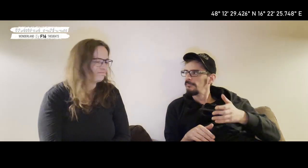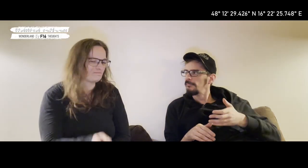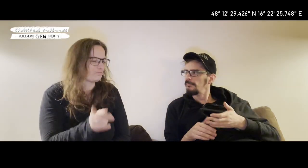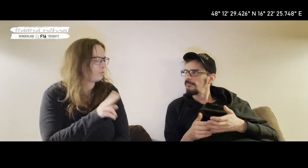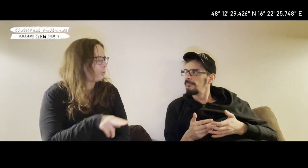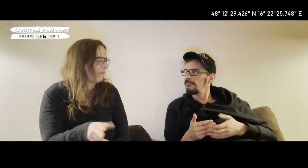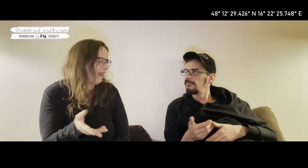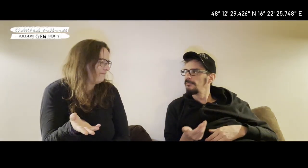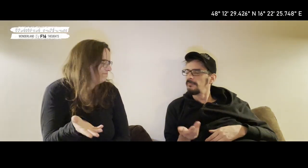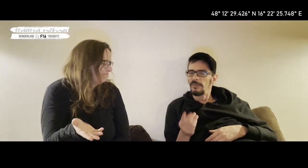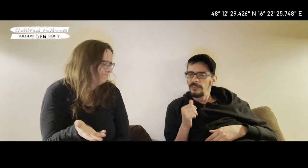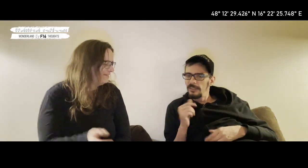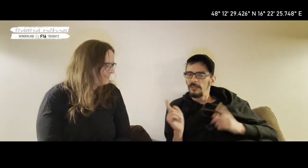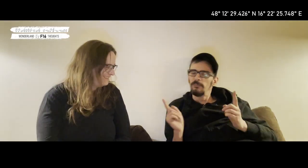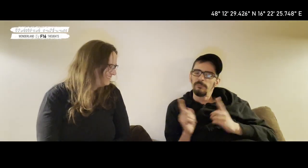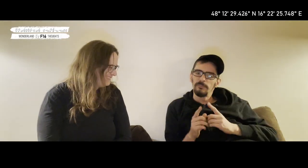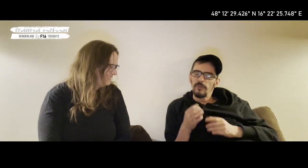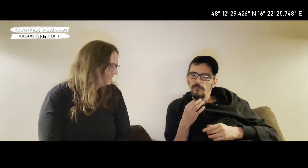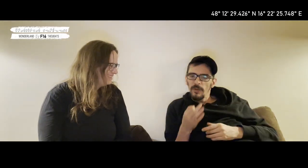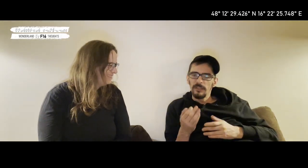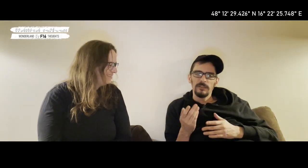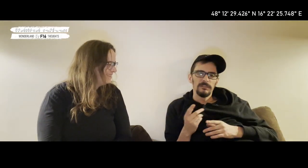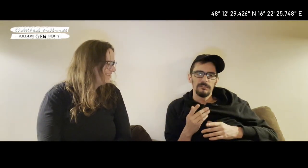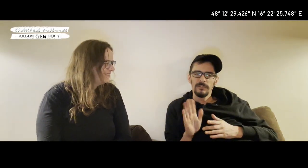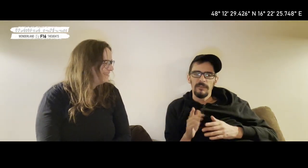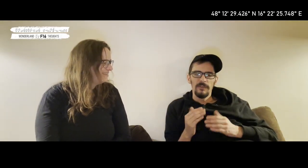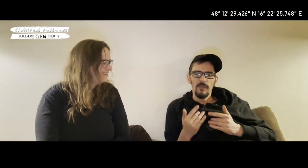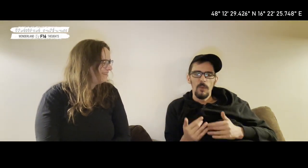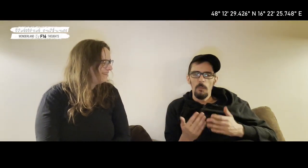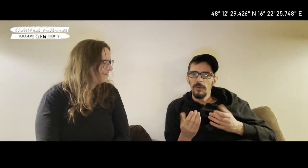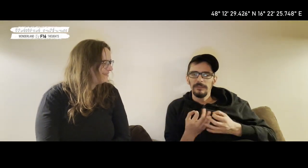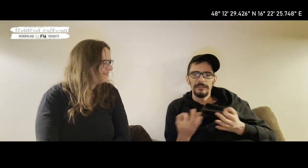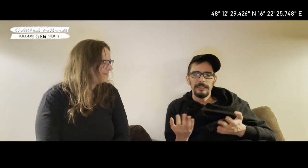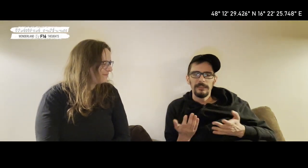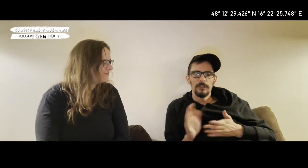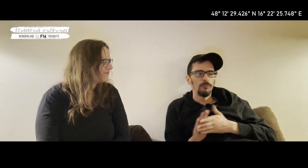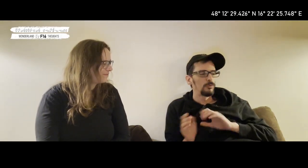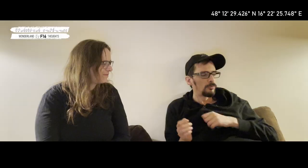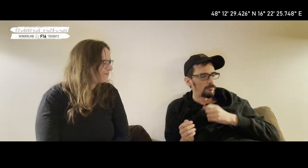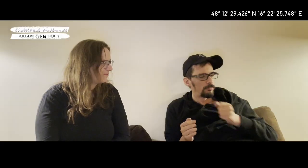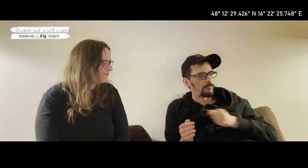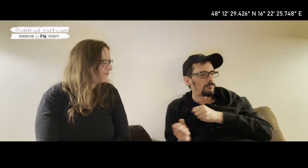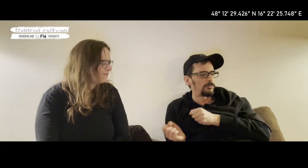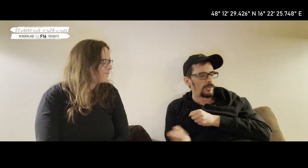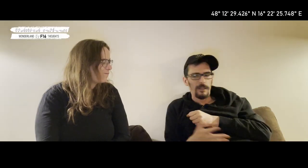Seems to be normal - but the taxi driver could take him anywhere. Parents don't go and ask, "Can I have your number?"